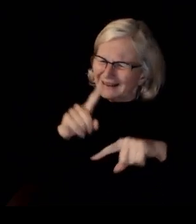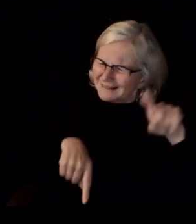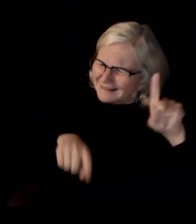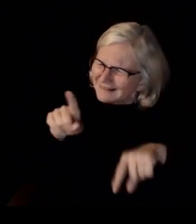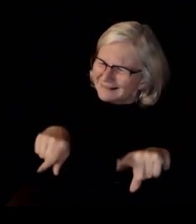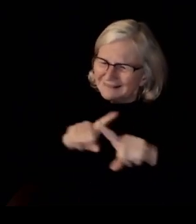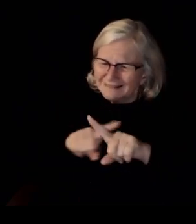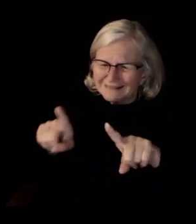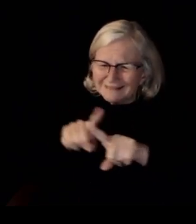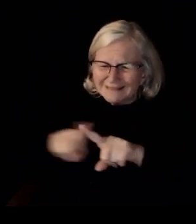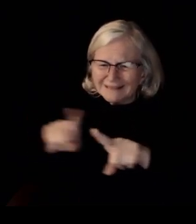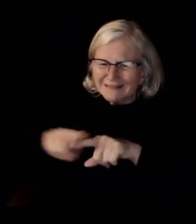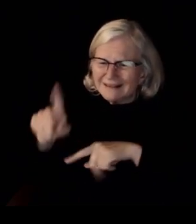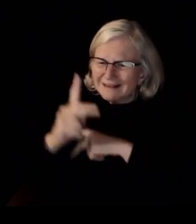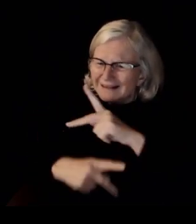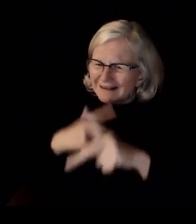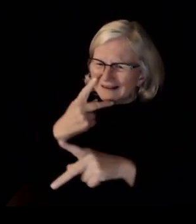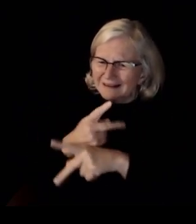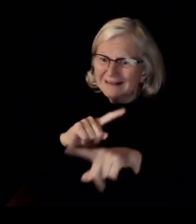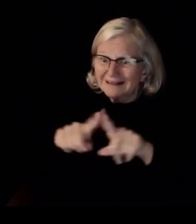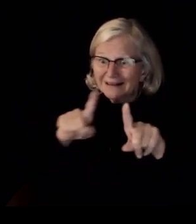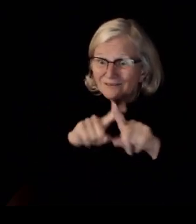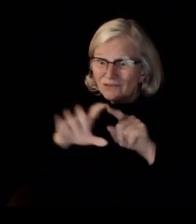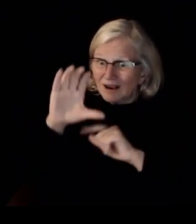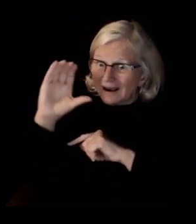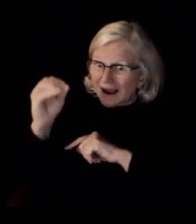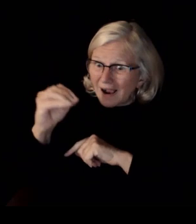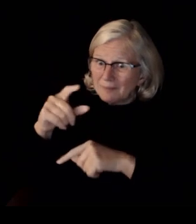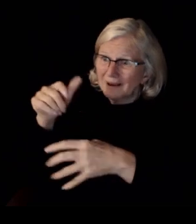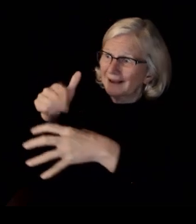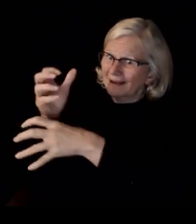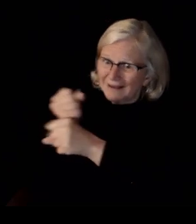is all over the board. So to meet the safety needs of our healthcare providers, we've partnered